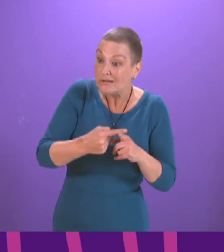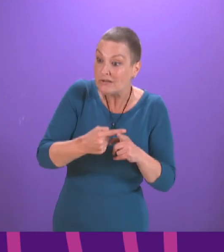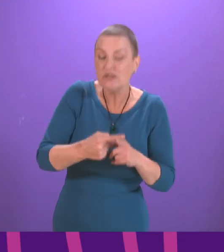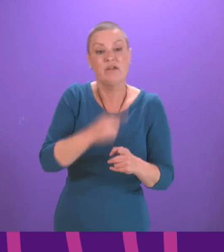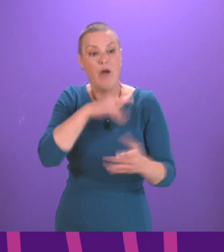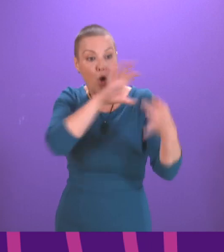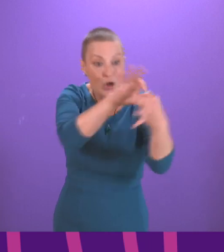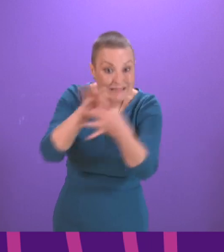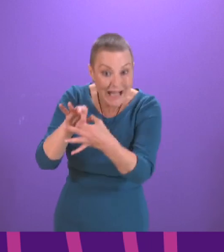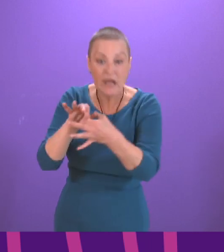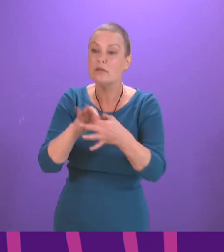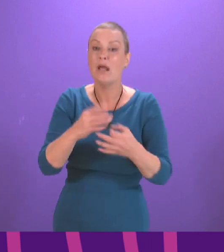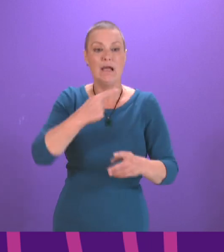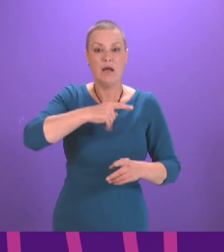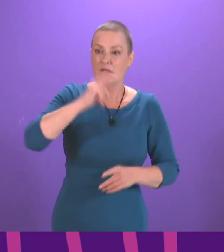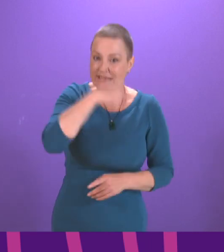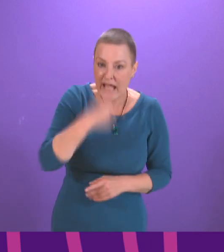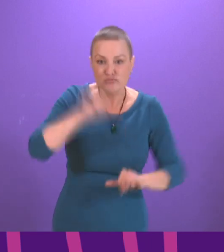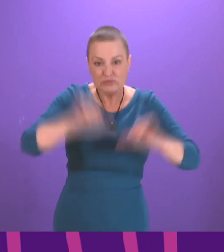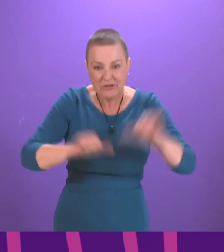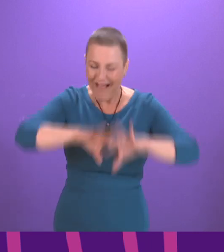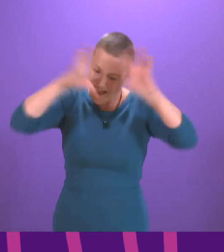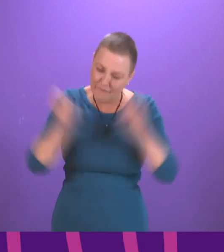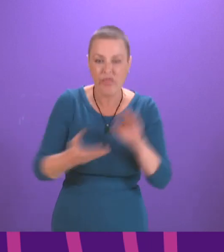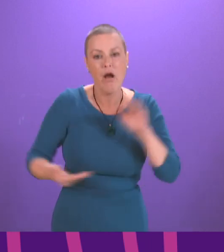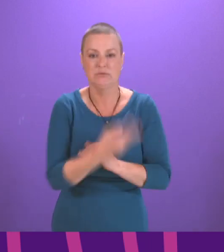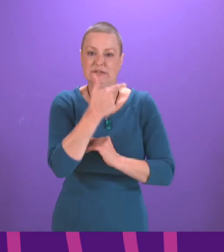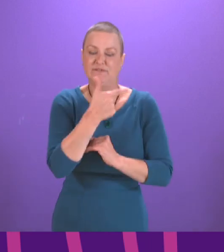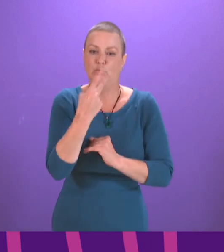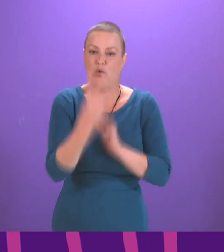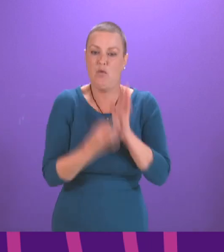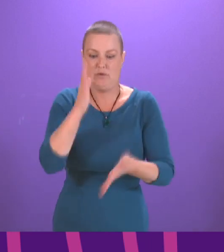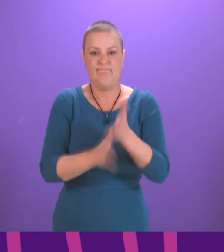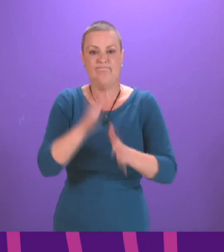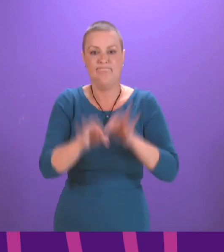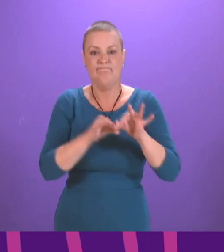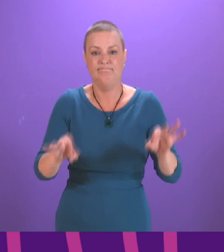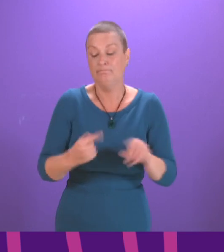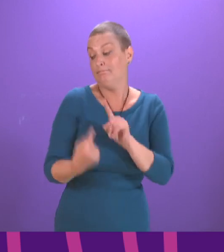The latest published statistics show that, for the week ending 25 October, 84.1 per cent